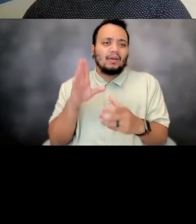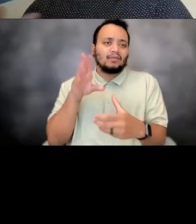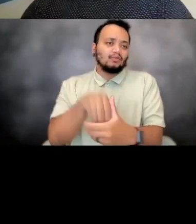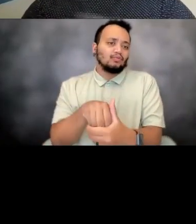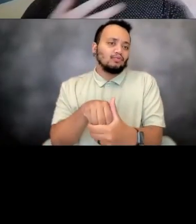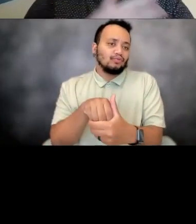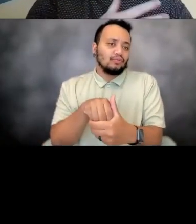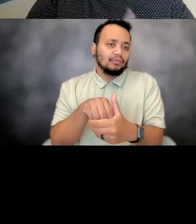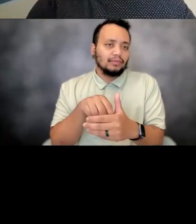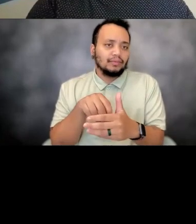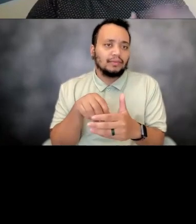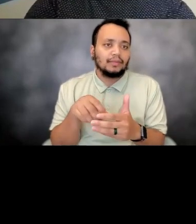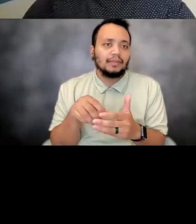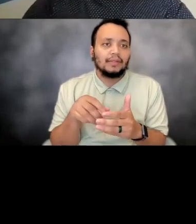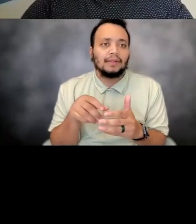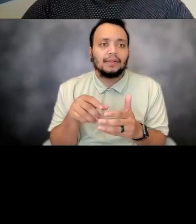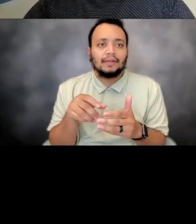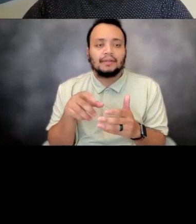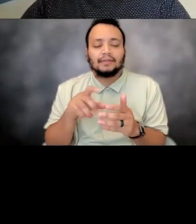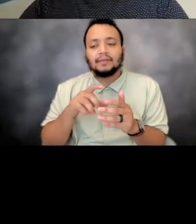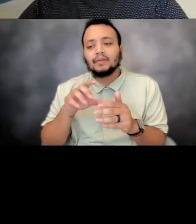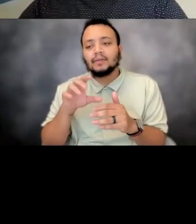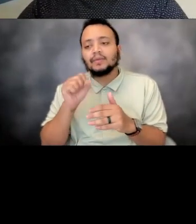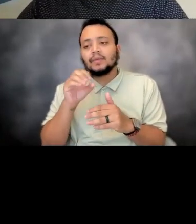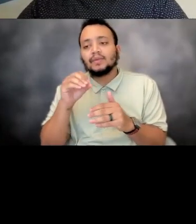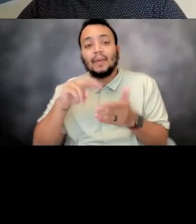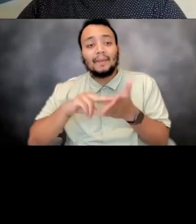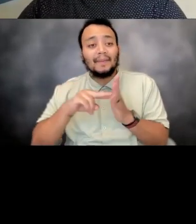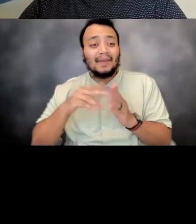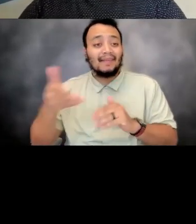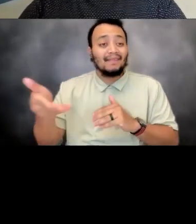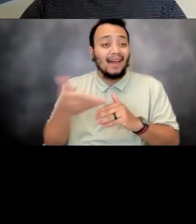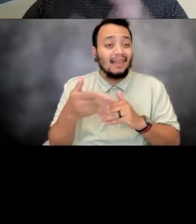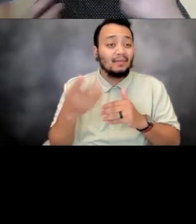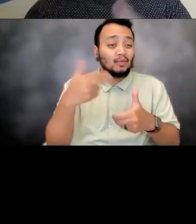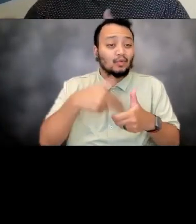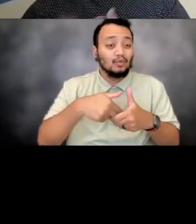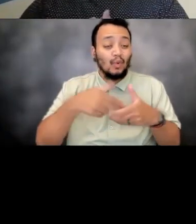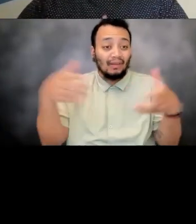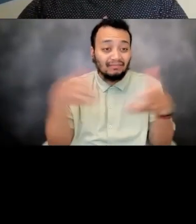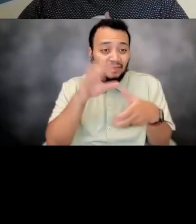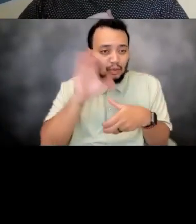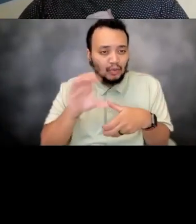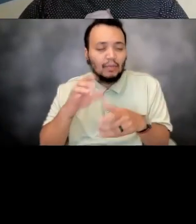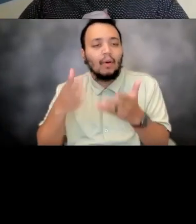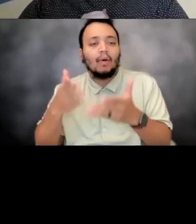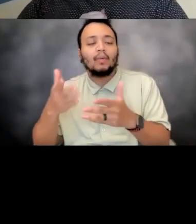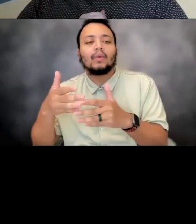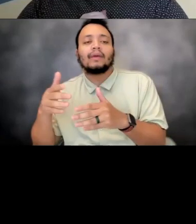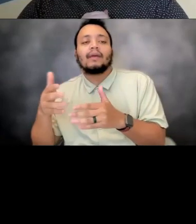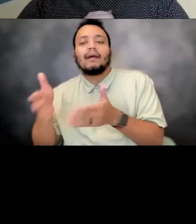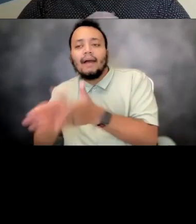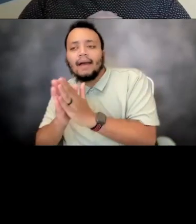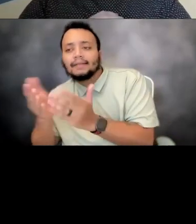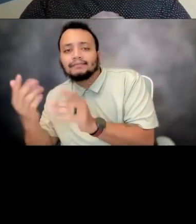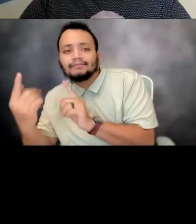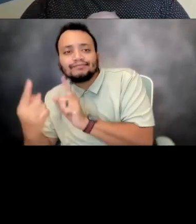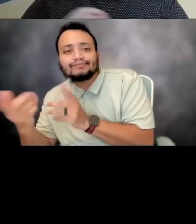to a listening session, but they'd have other ways they could contribute if they wanted to. And we'd send follow-up to folks as best we could